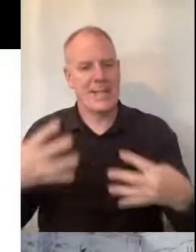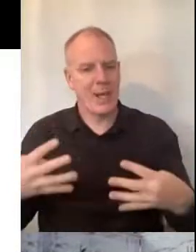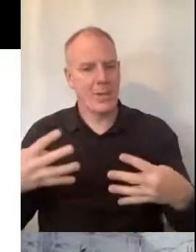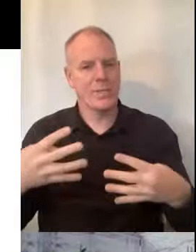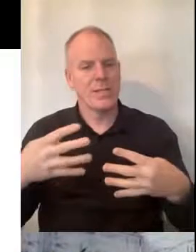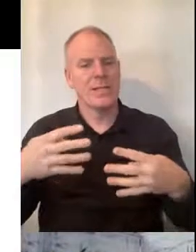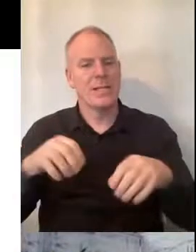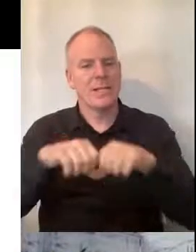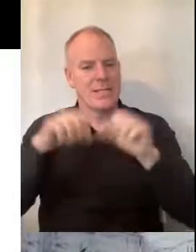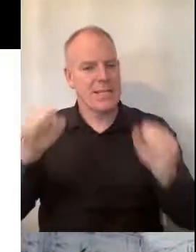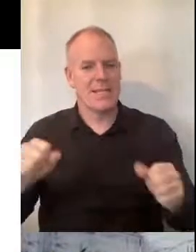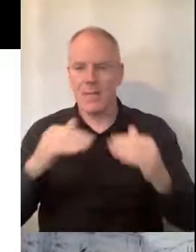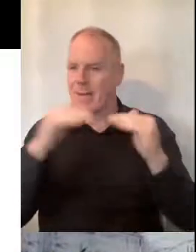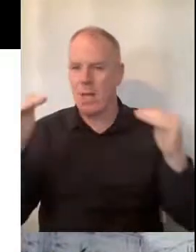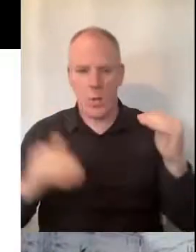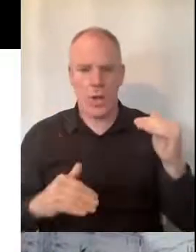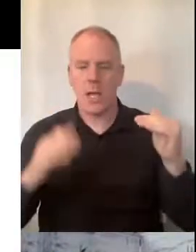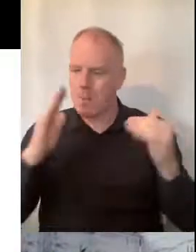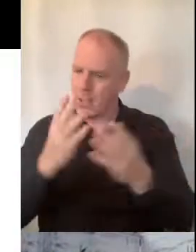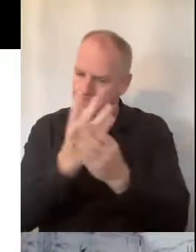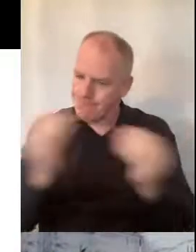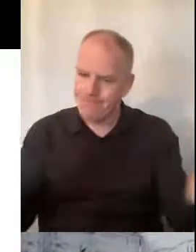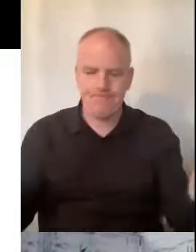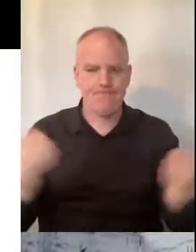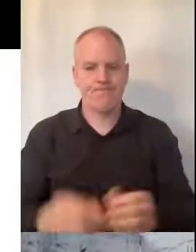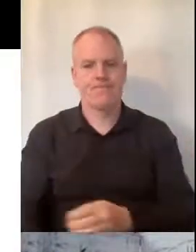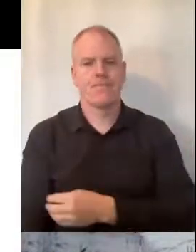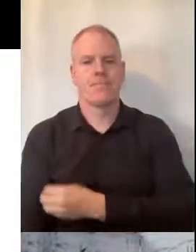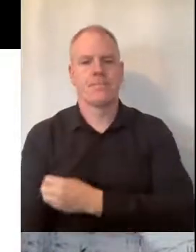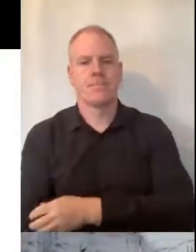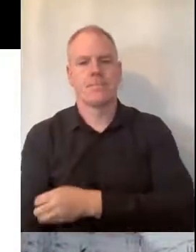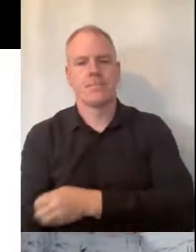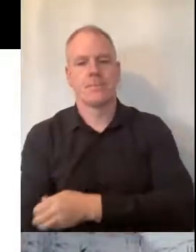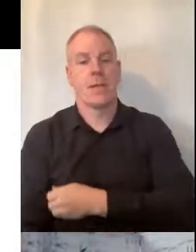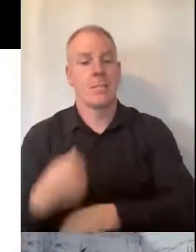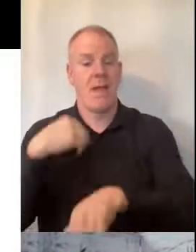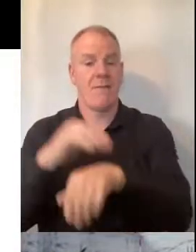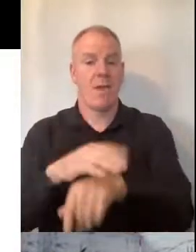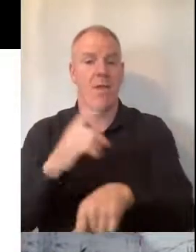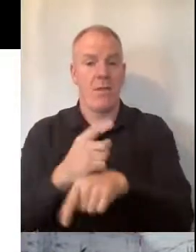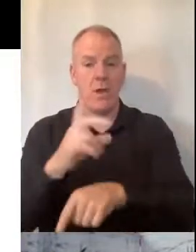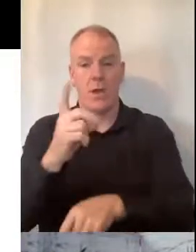I think that's really, really important, and my good friend Doctor Eric Moore in